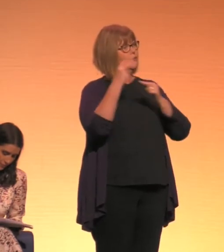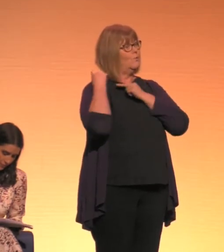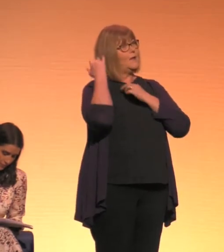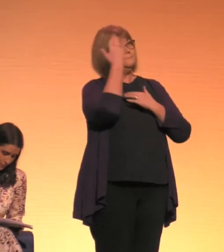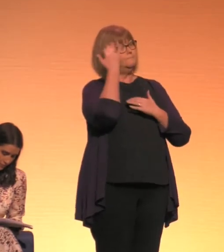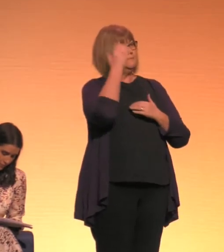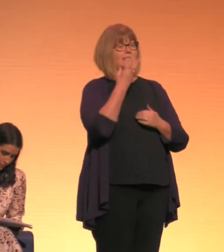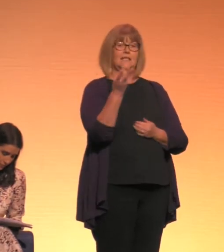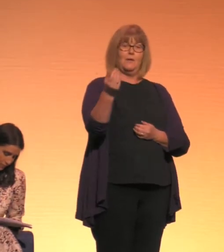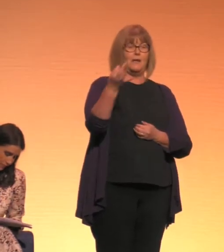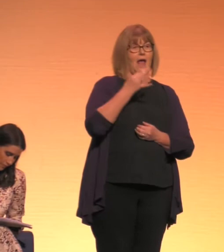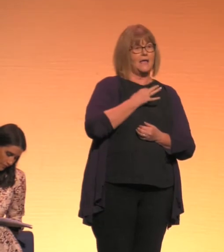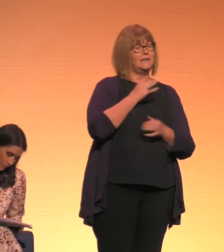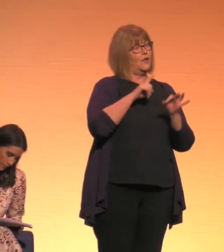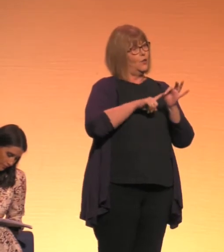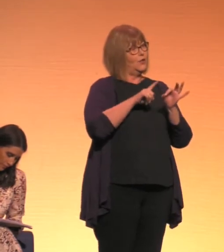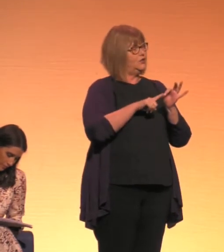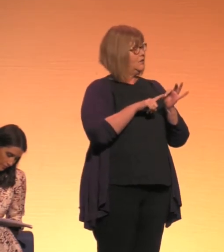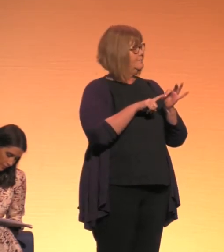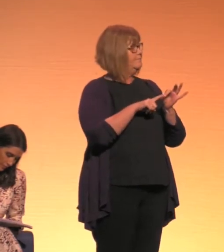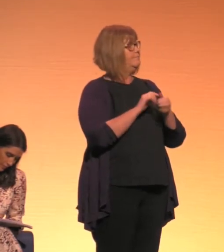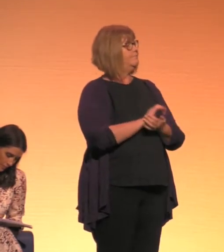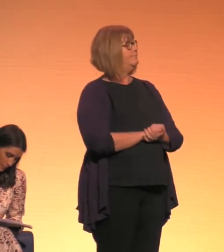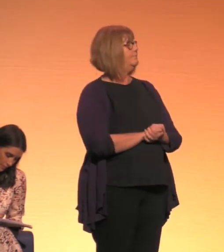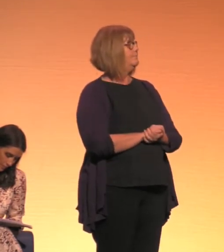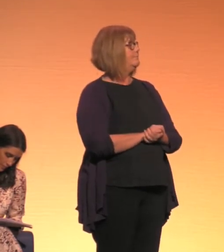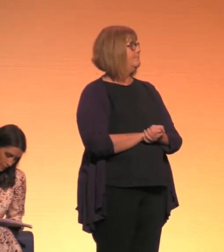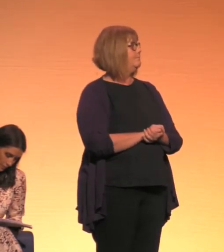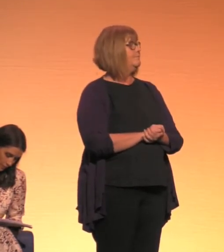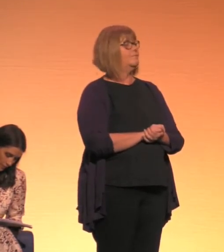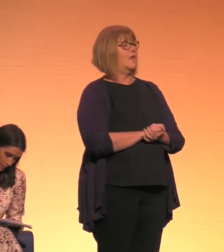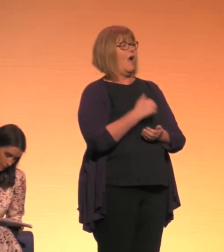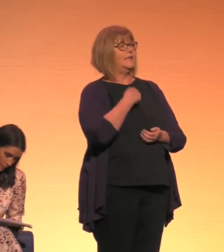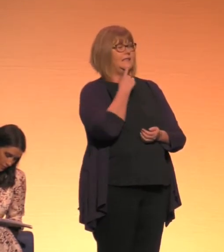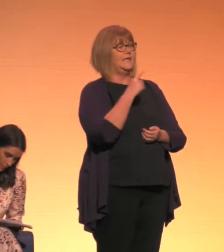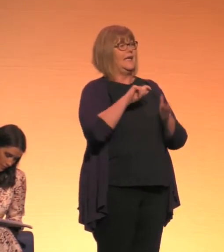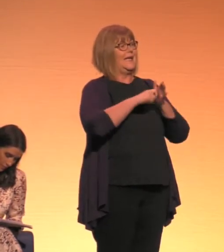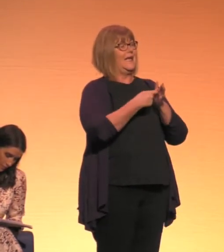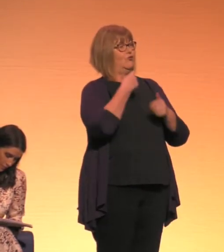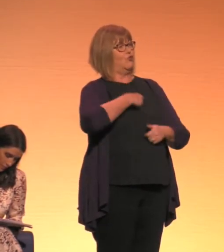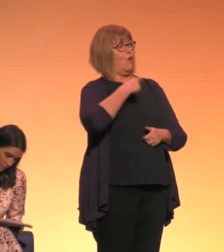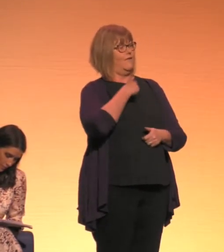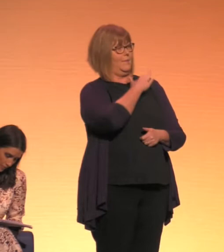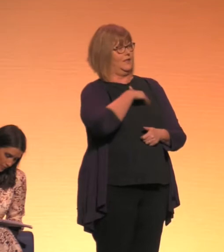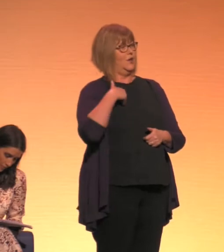have been asking that question. Here's what I said. A key role for the Ministry, and the wider health and disability